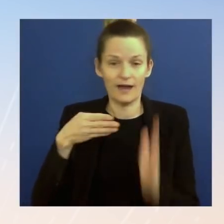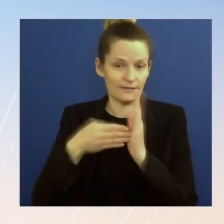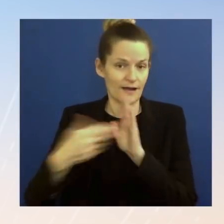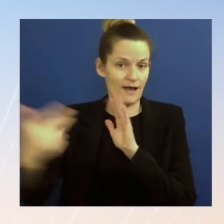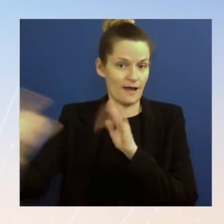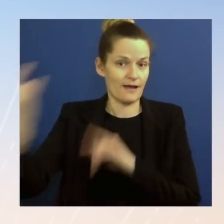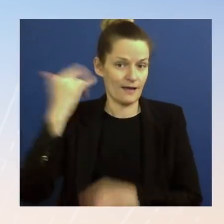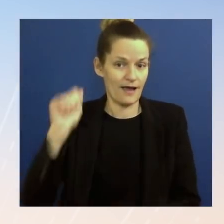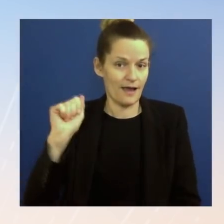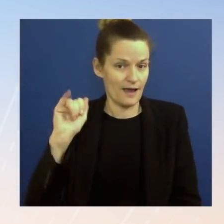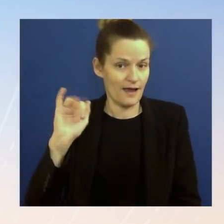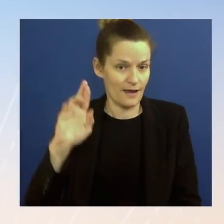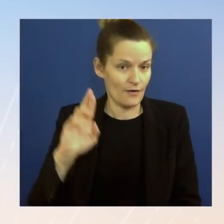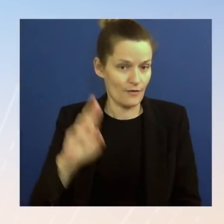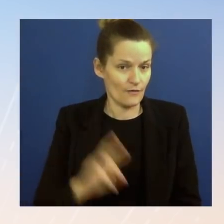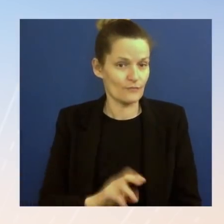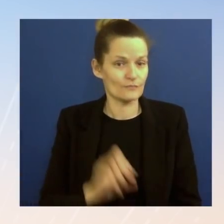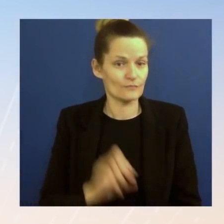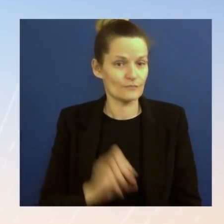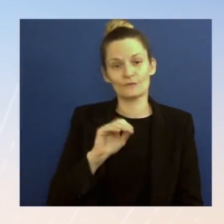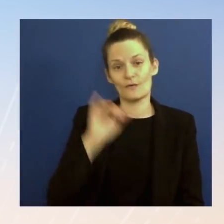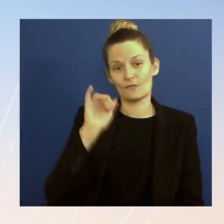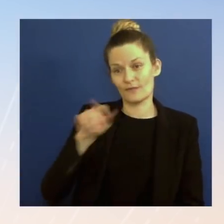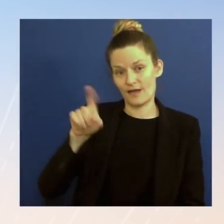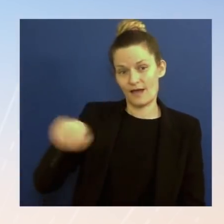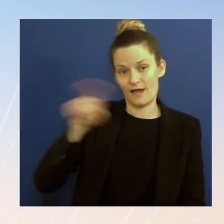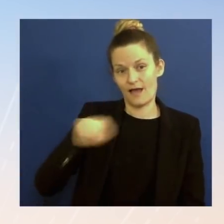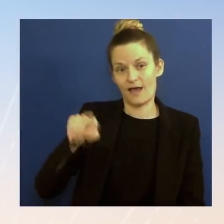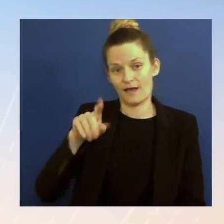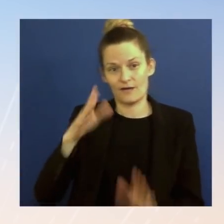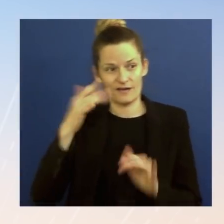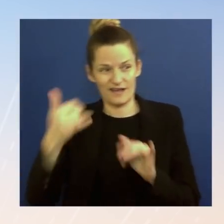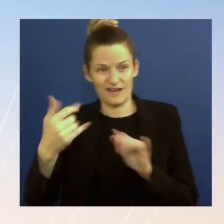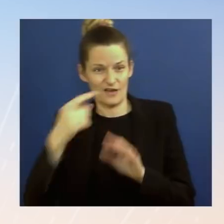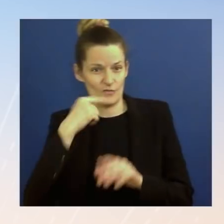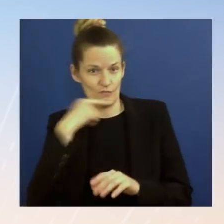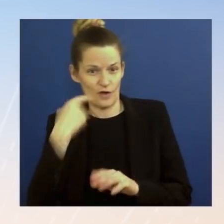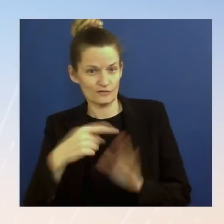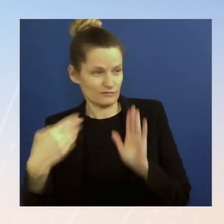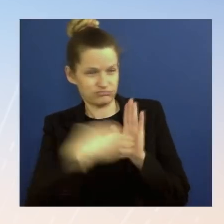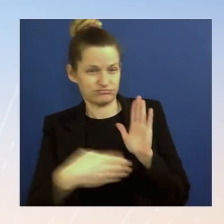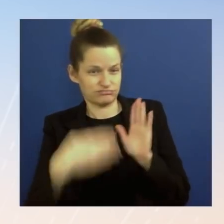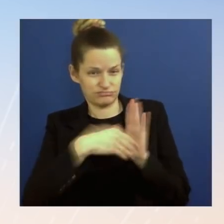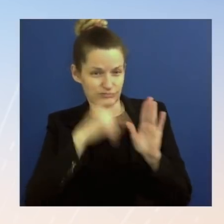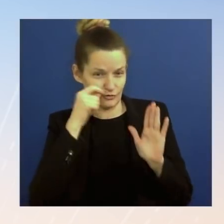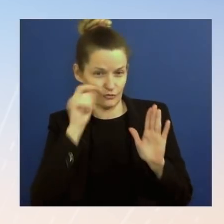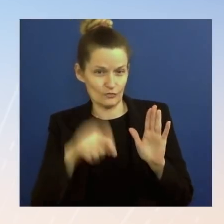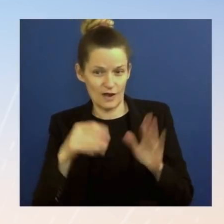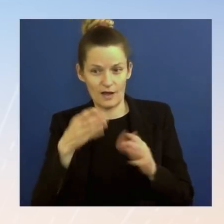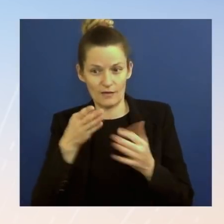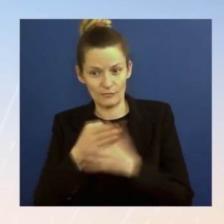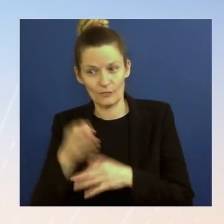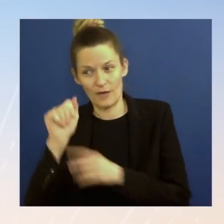But my understanding, Phil, is it's a continuation of the types of security assistance that we have been providing.